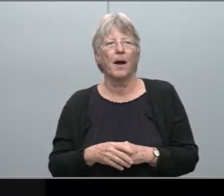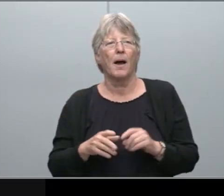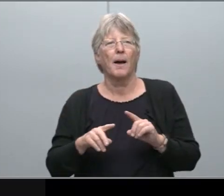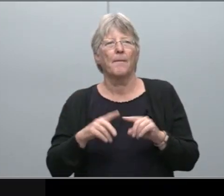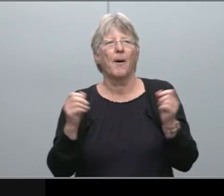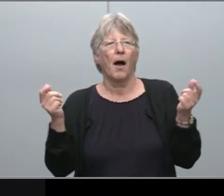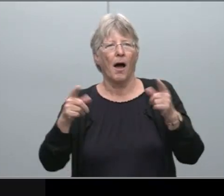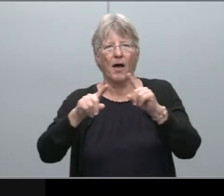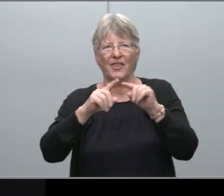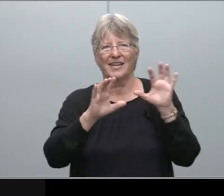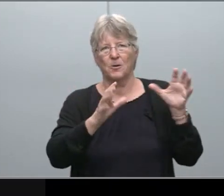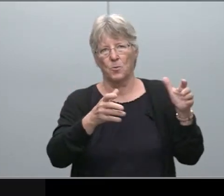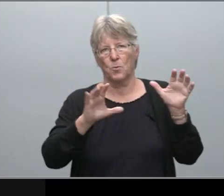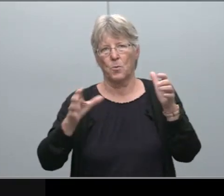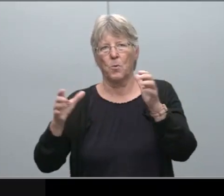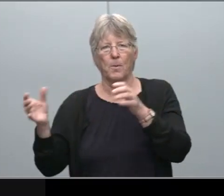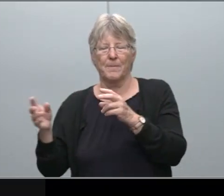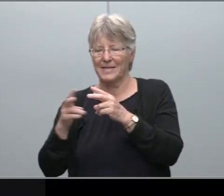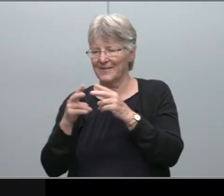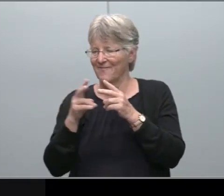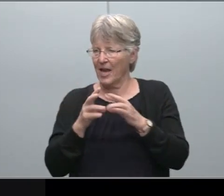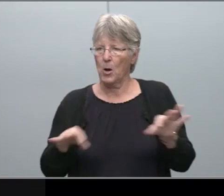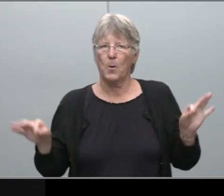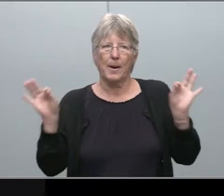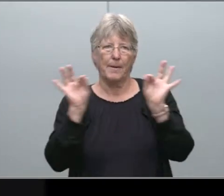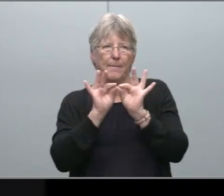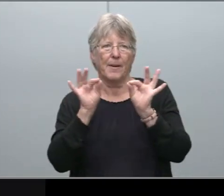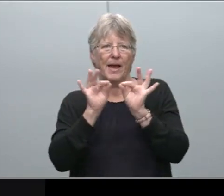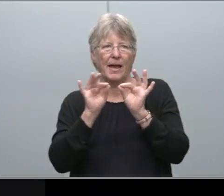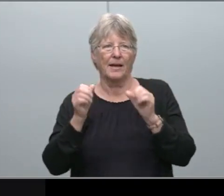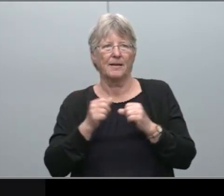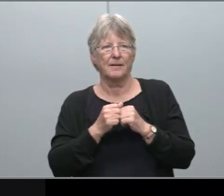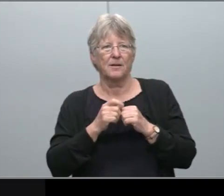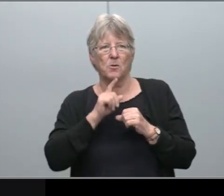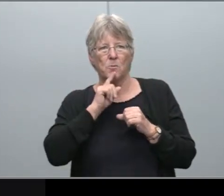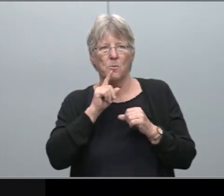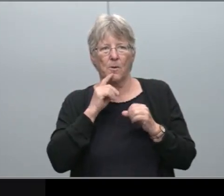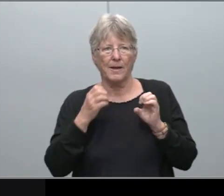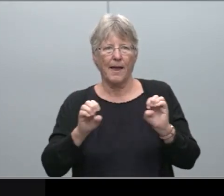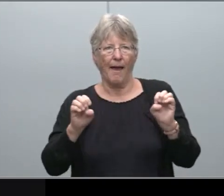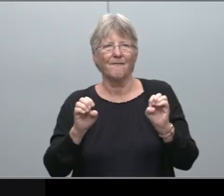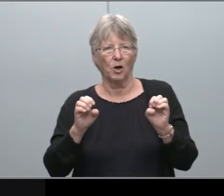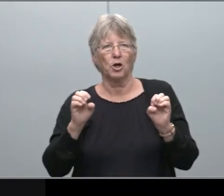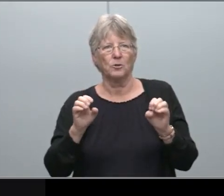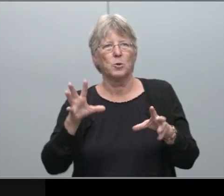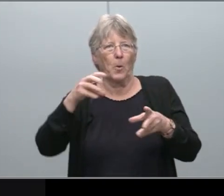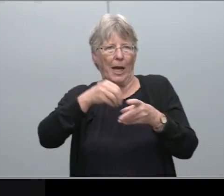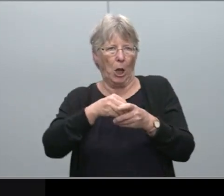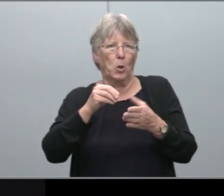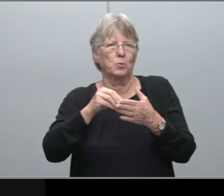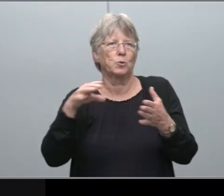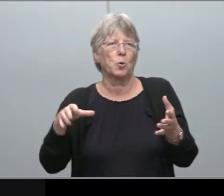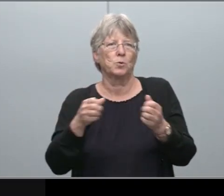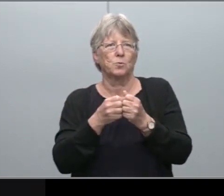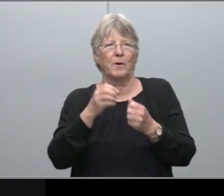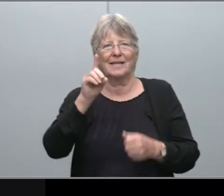Like, and they type it in the chat. These are fifth graders we're talking about. So I just think there needs to,